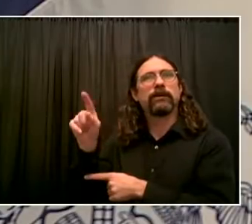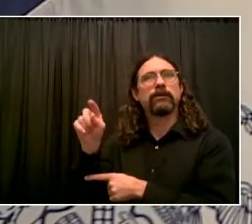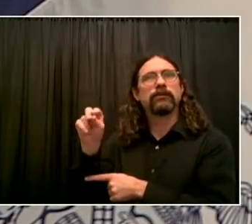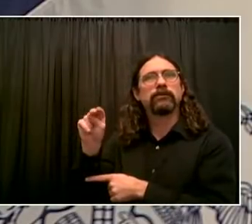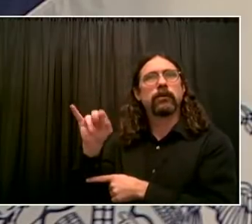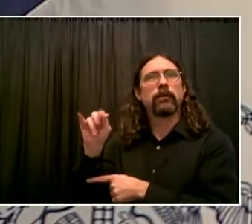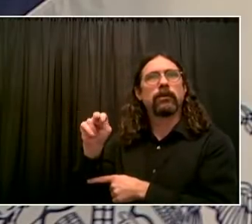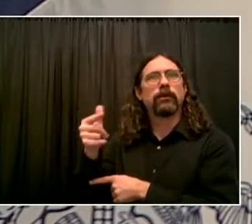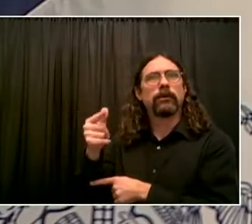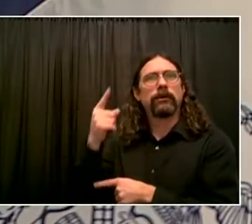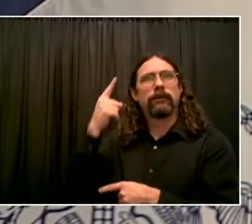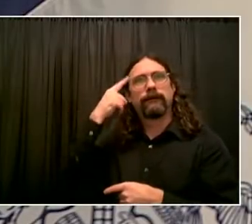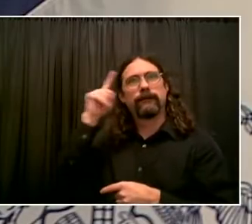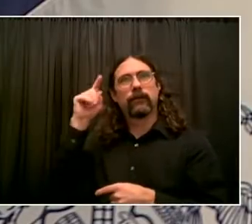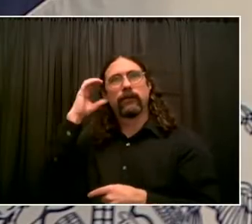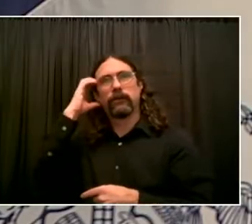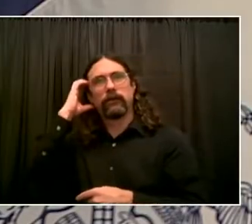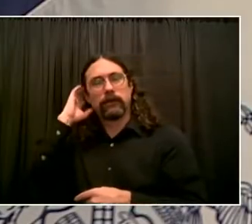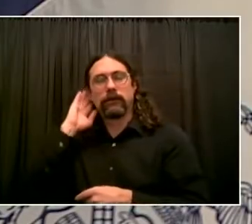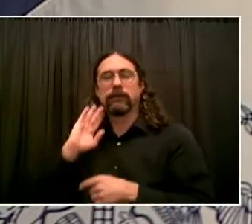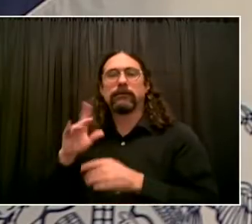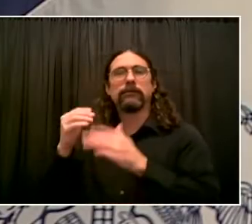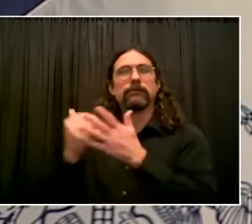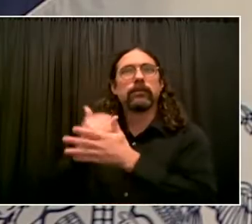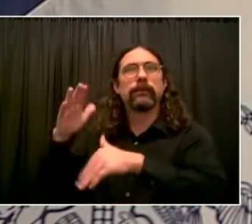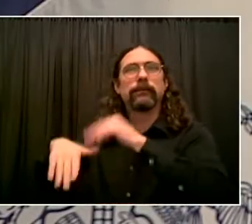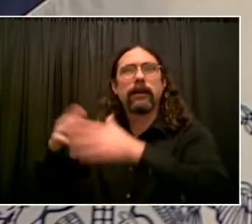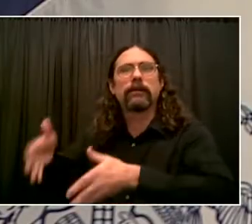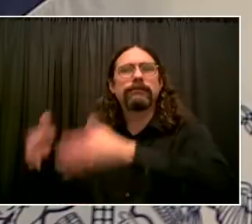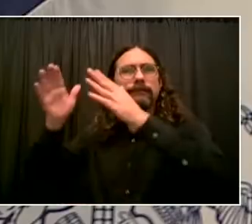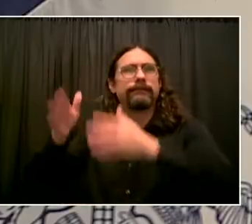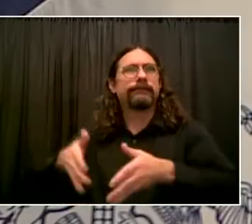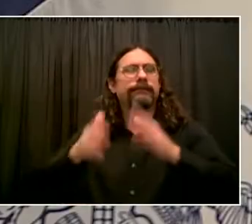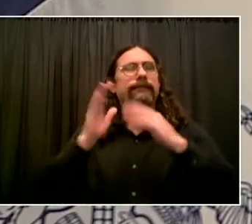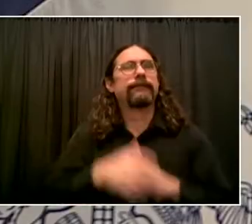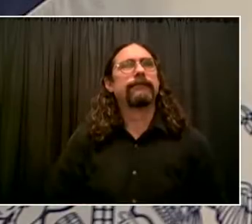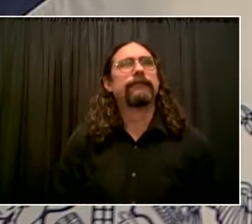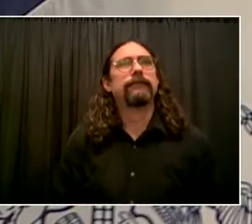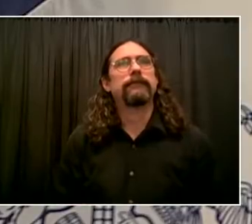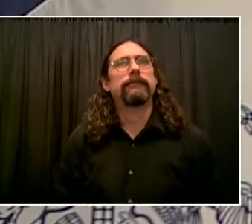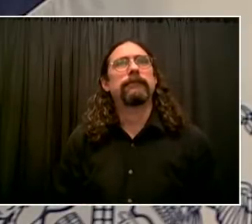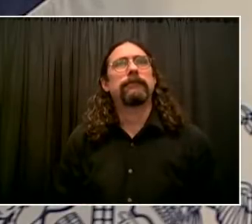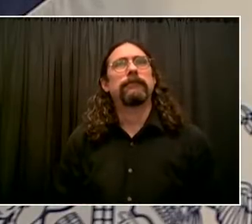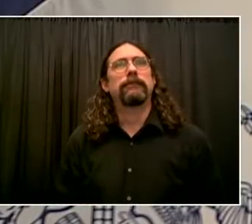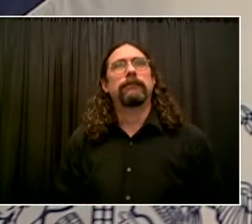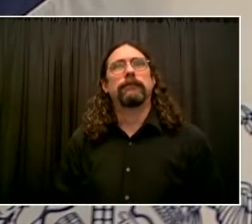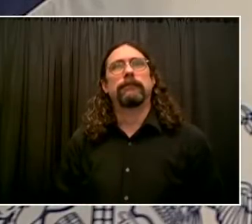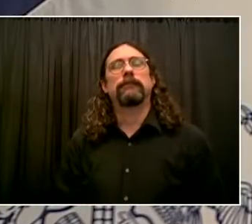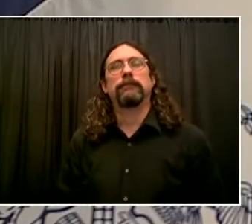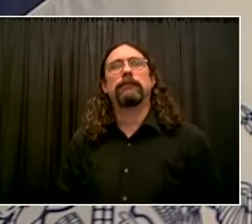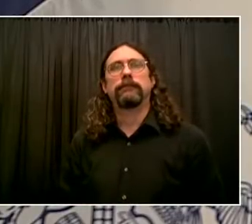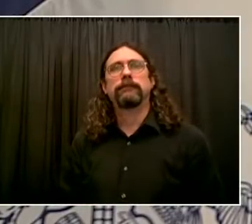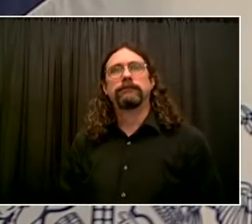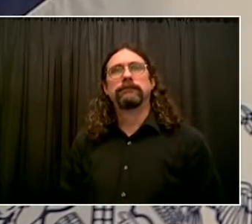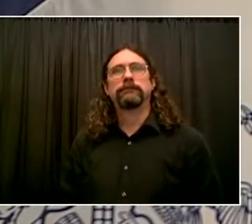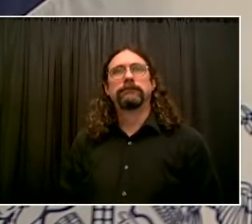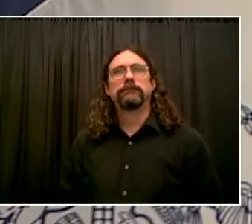SIX YEARS BY NOW, AND SECOND, IS A A A CONFLICT OF INTEREST